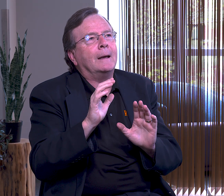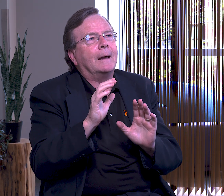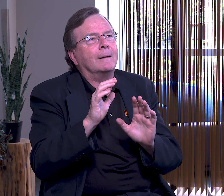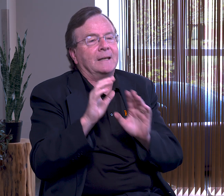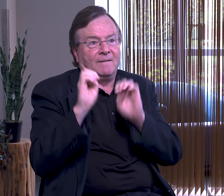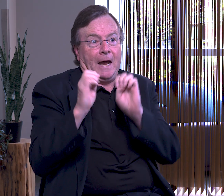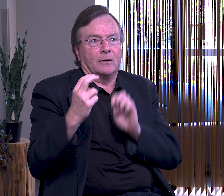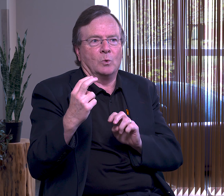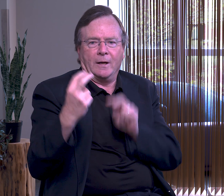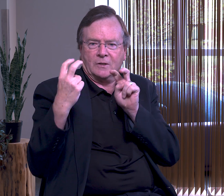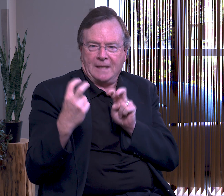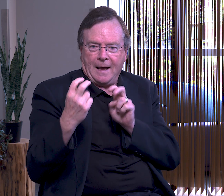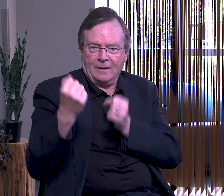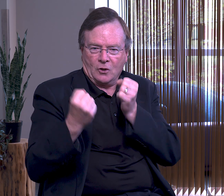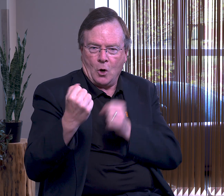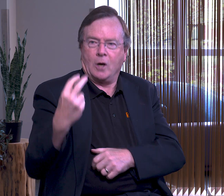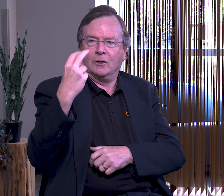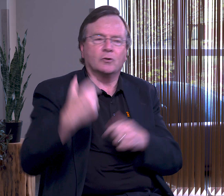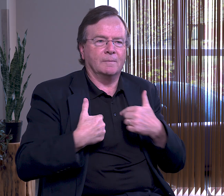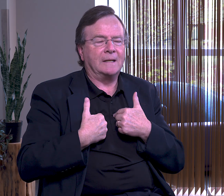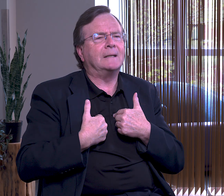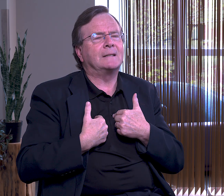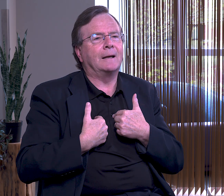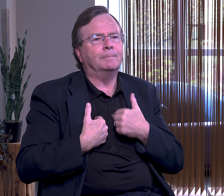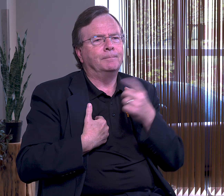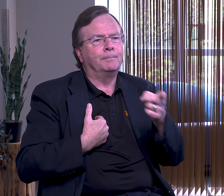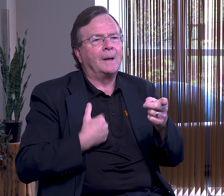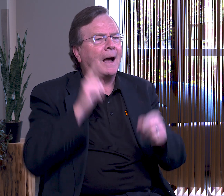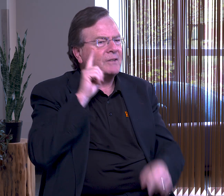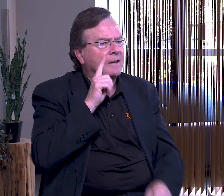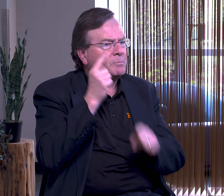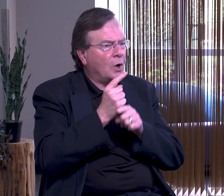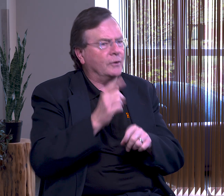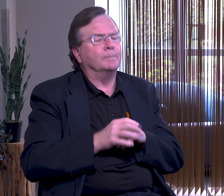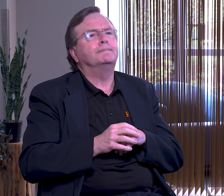And the evaluator sat in the car and looked at me and he said, “I have a Deaf brother,